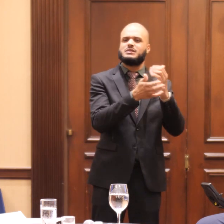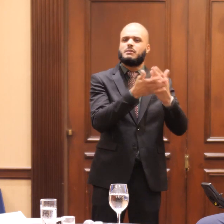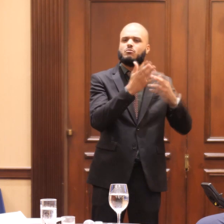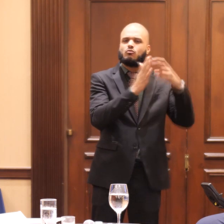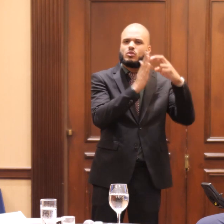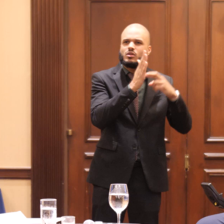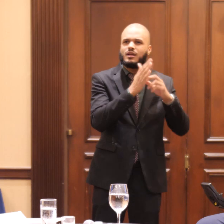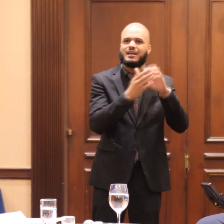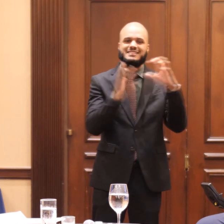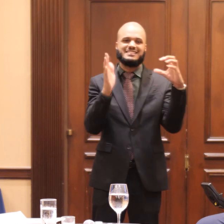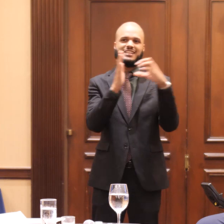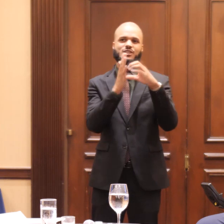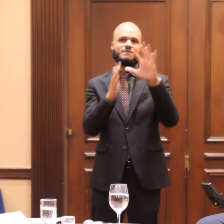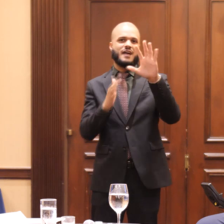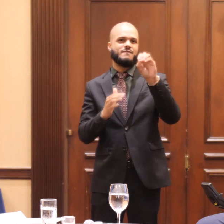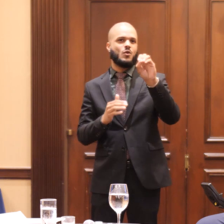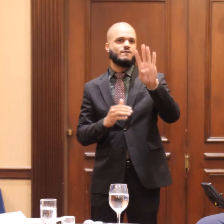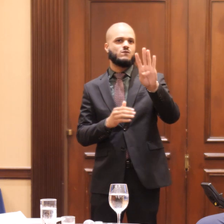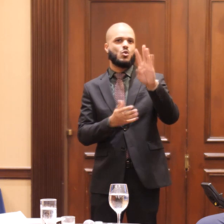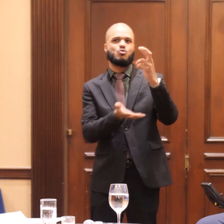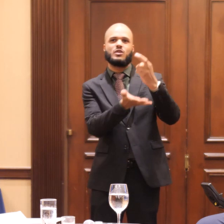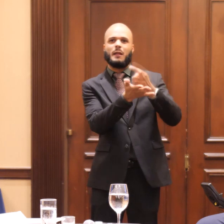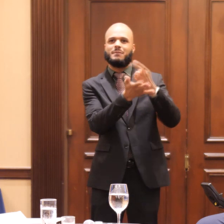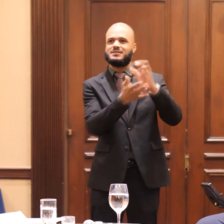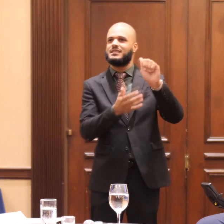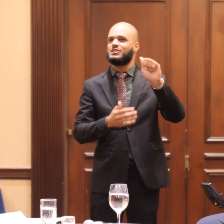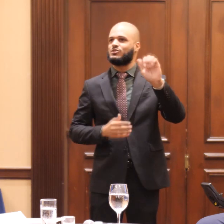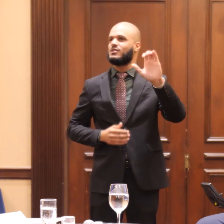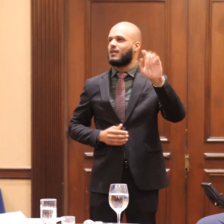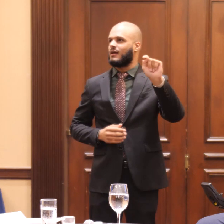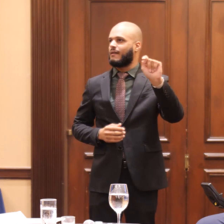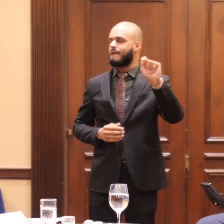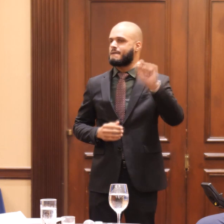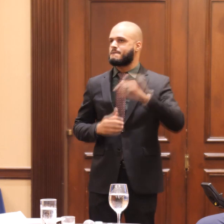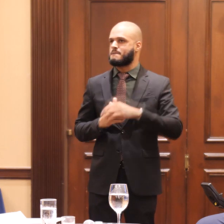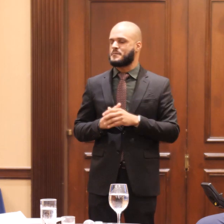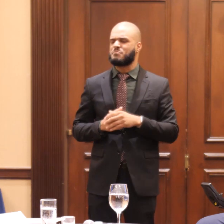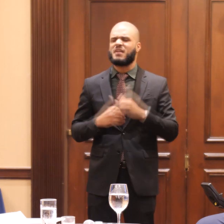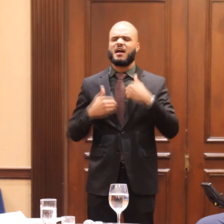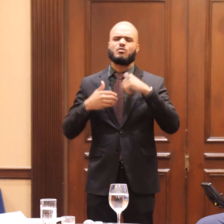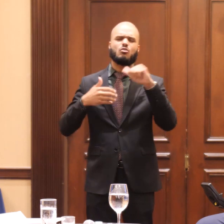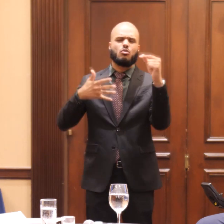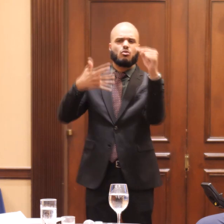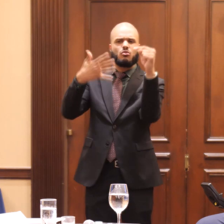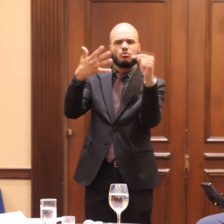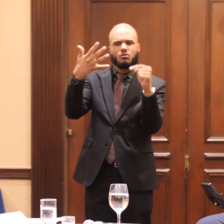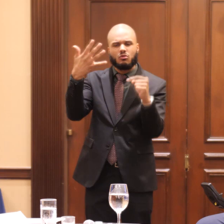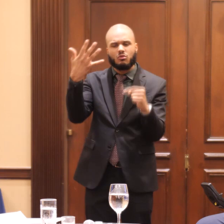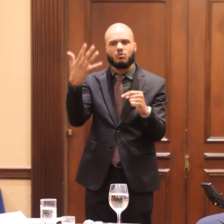Rehabilitation Act. in any event there were a bunch of other things it ought to be comprehensive it